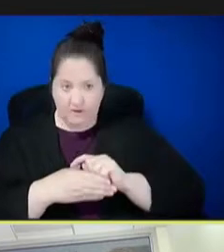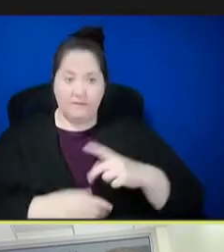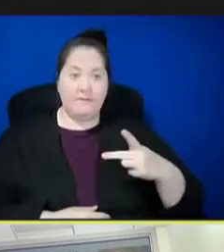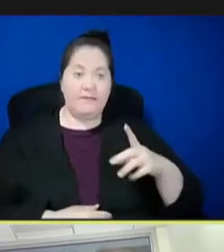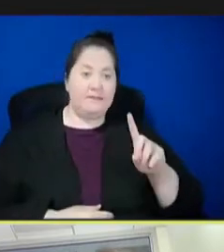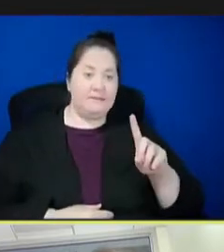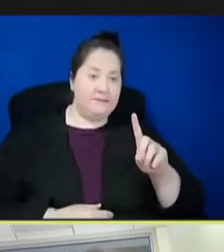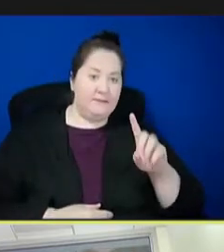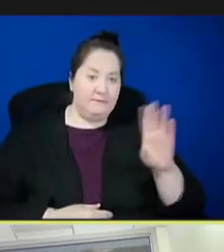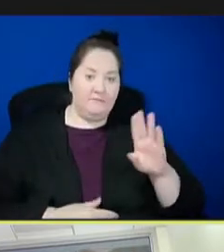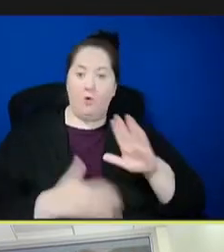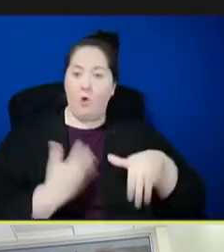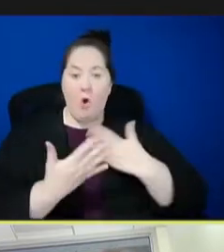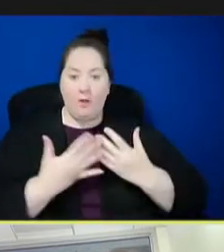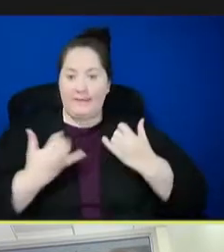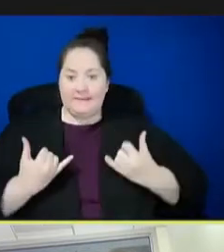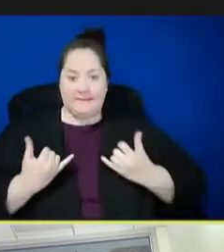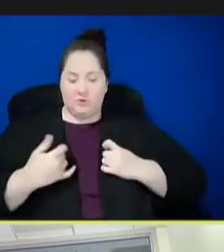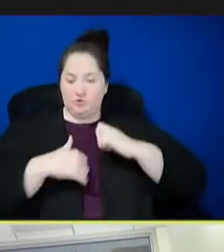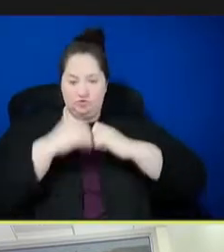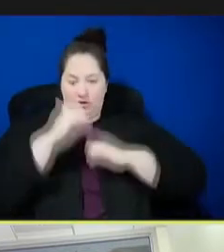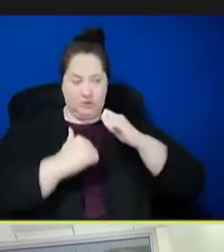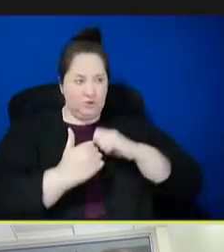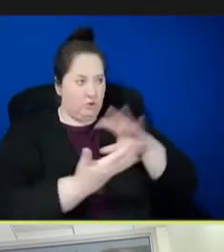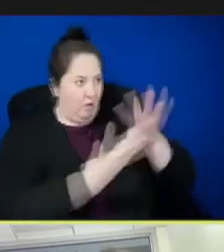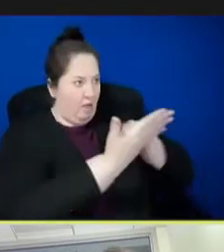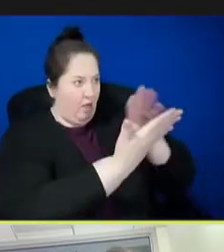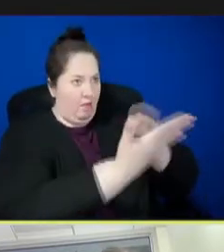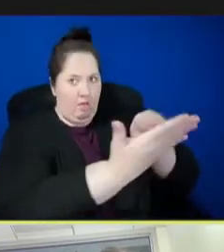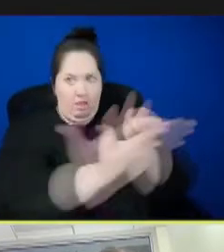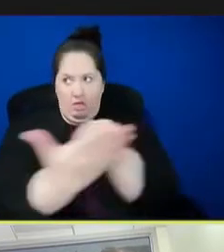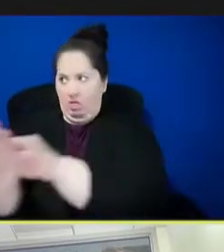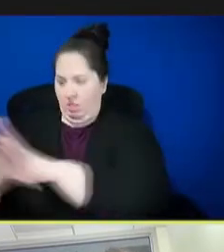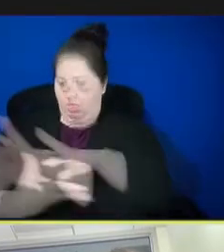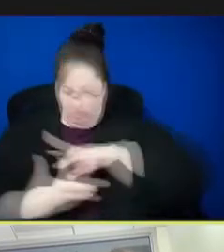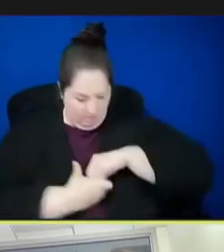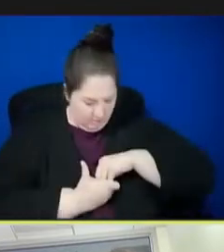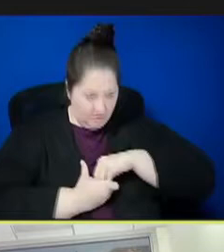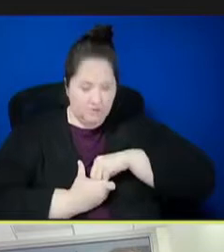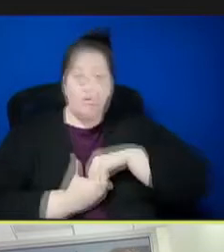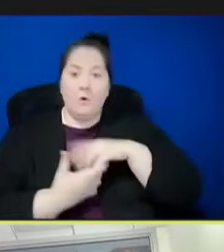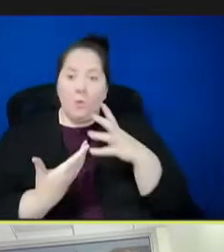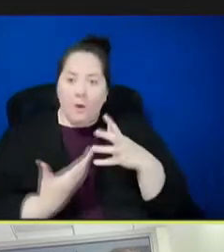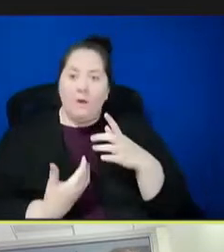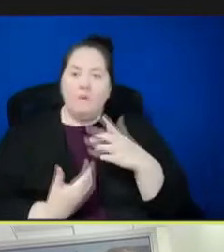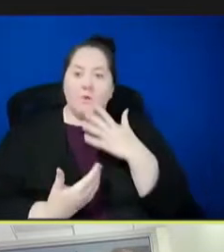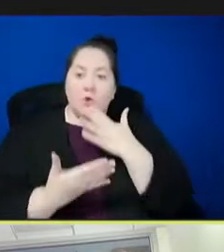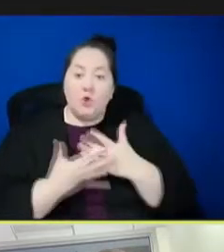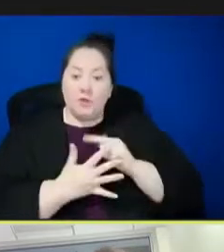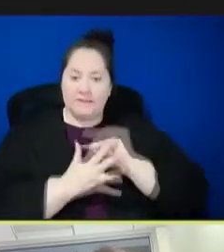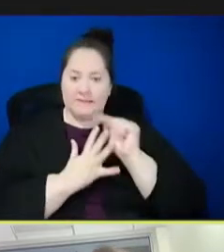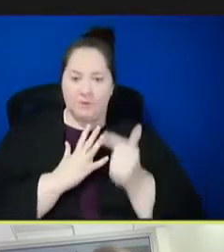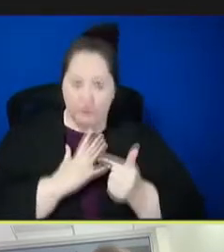existing structures. And basically it's learned features about what makes like a good sequence.